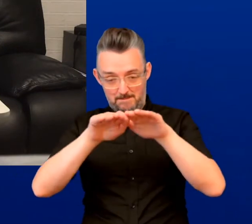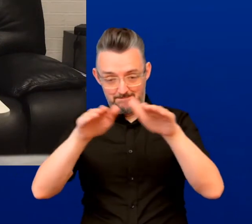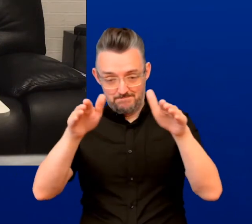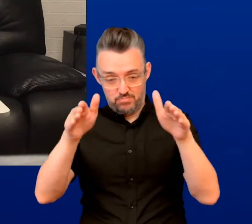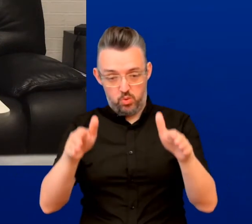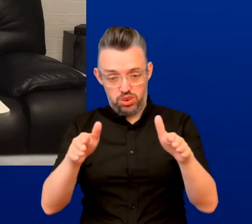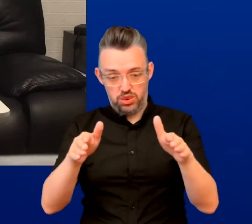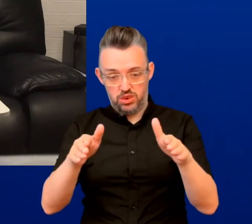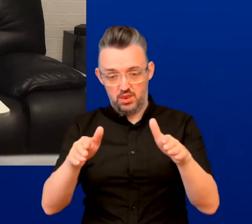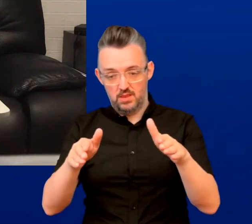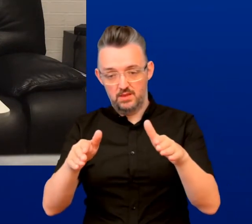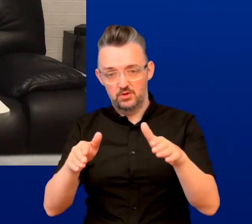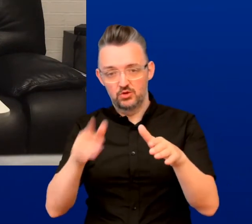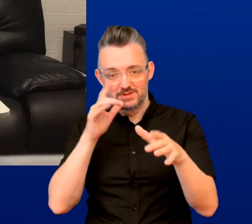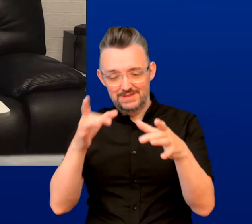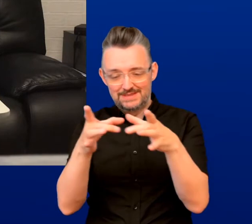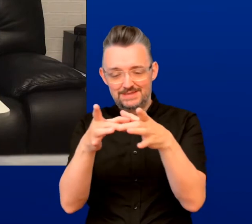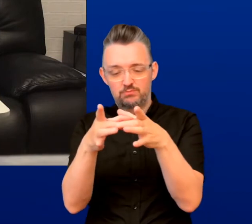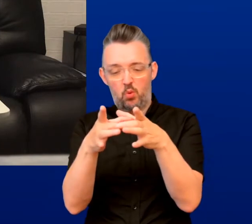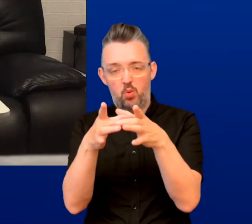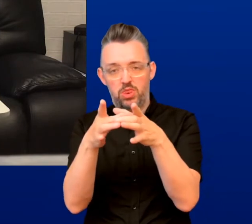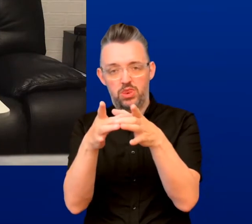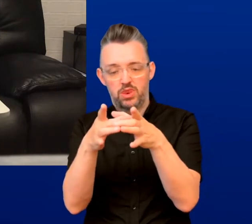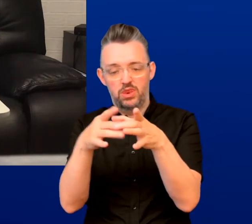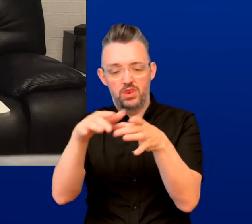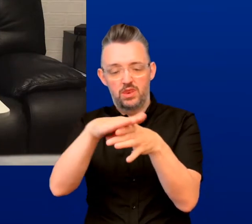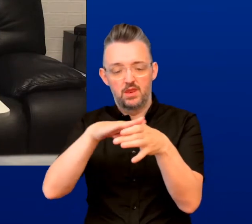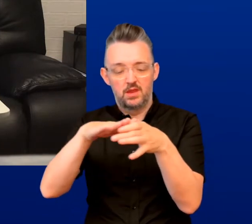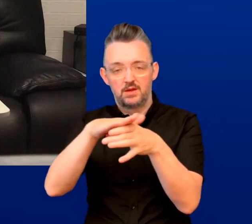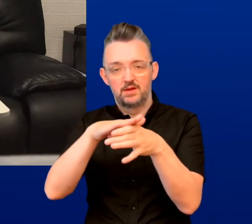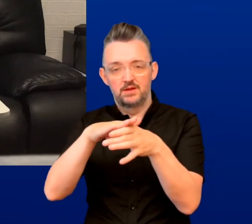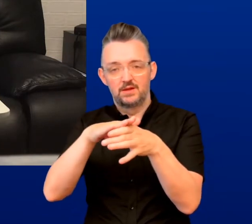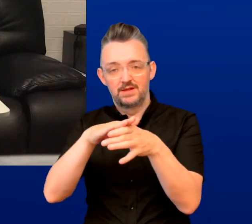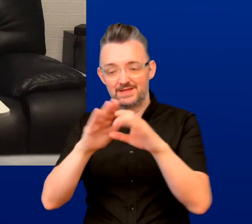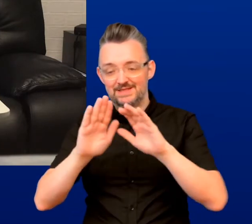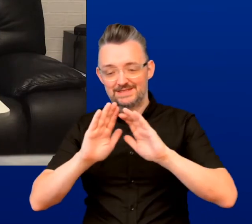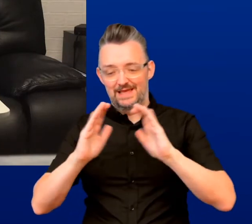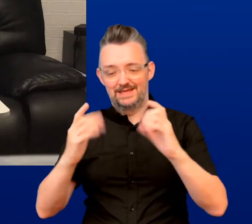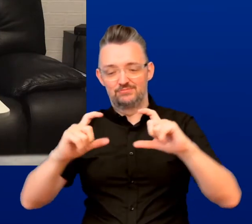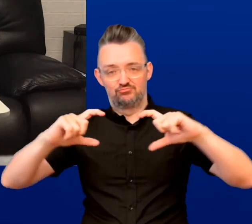is narrower the surface area is narrower than the sides of the bowl